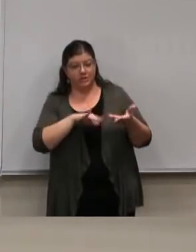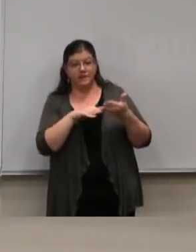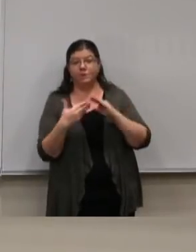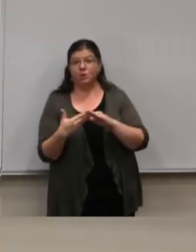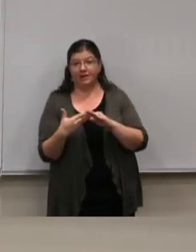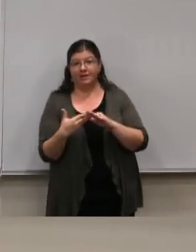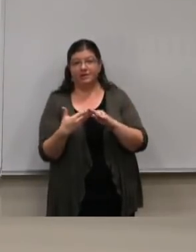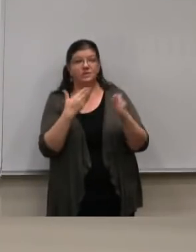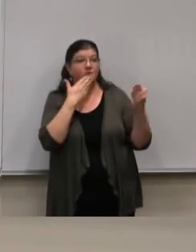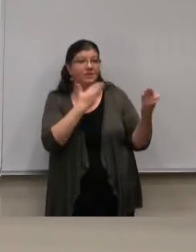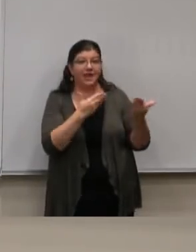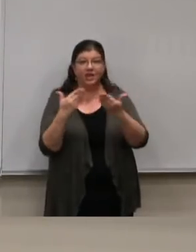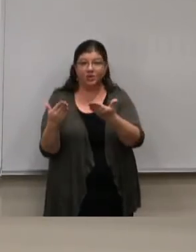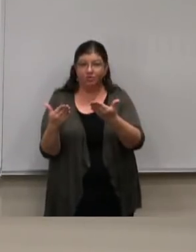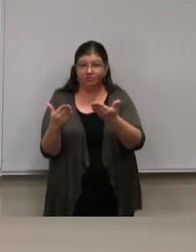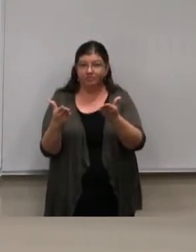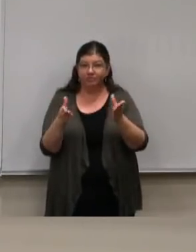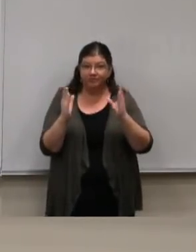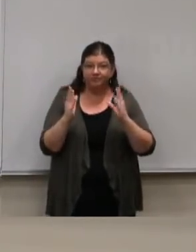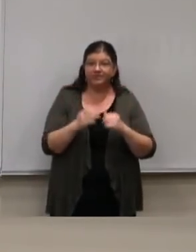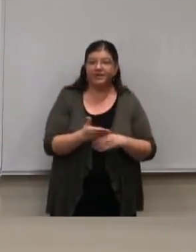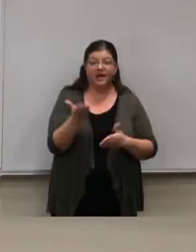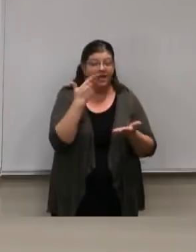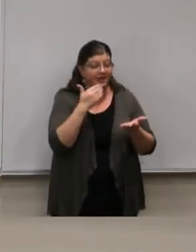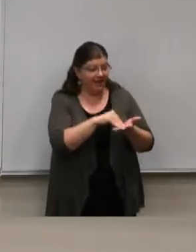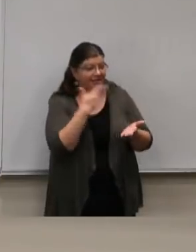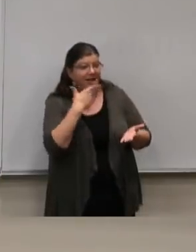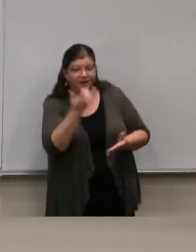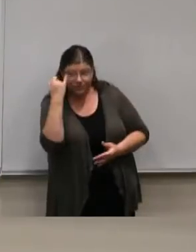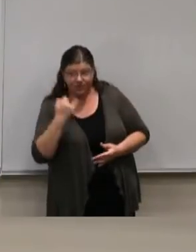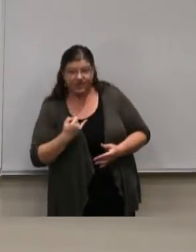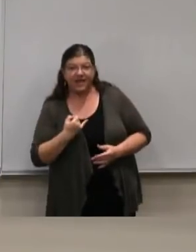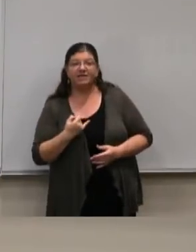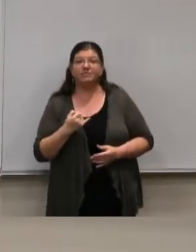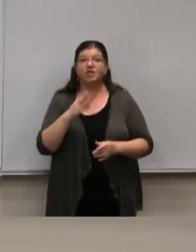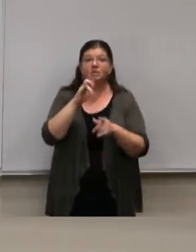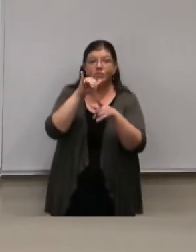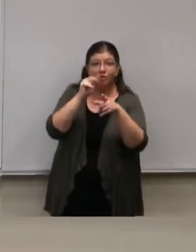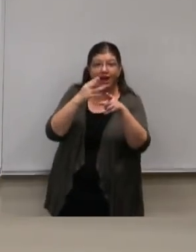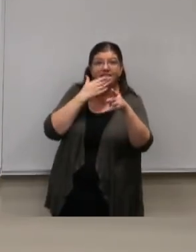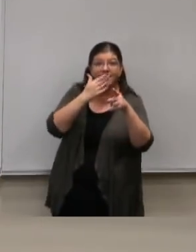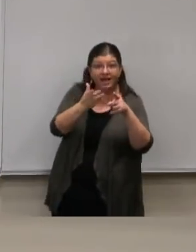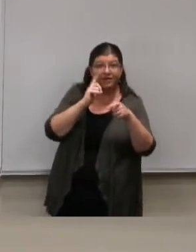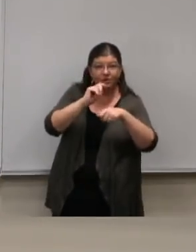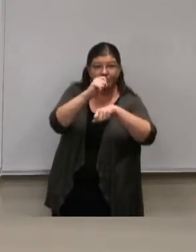So thank you for being here again, Julia. Thank you, Brian thanks, for setting this all up.